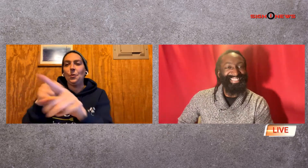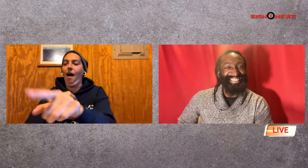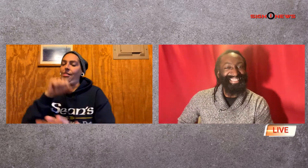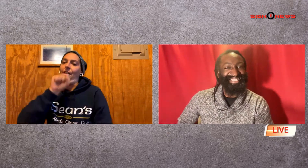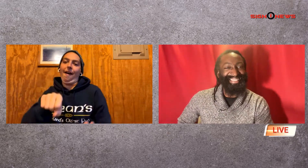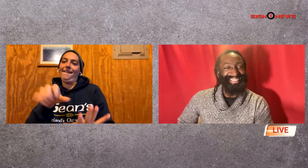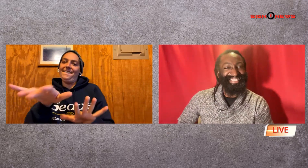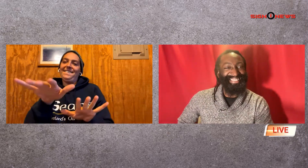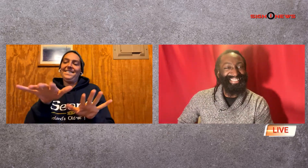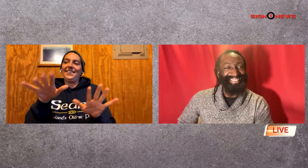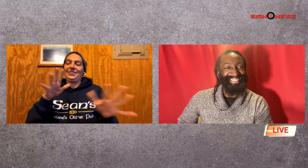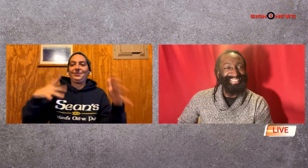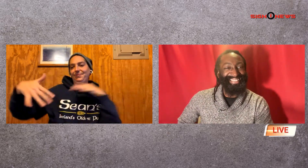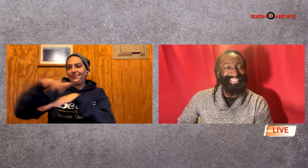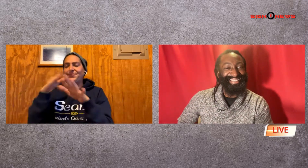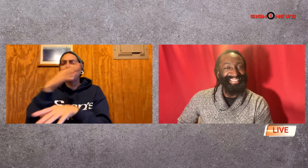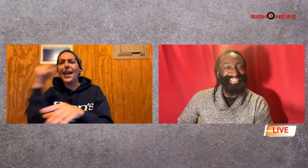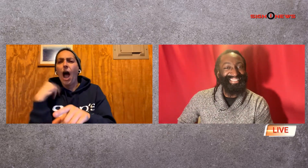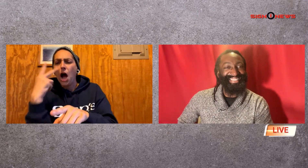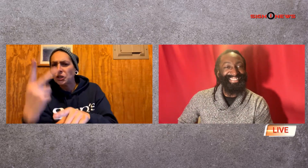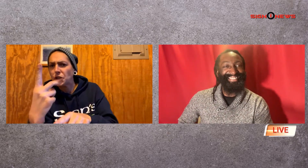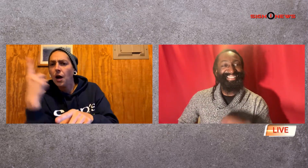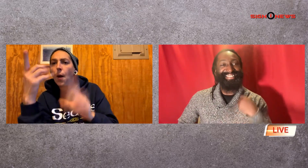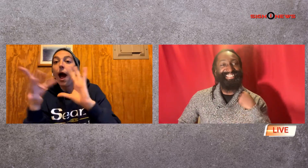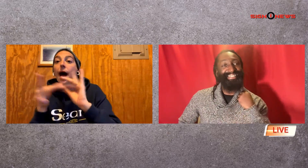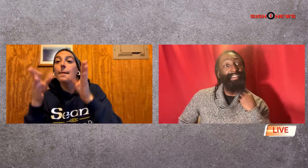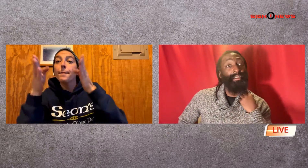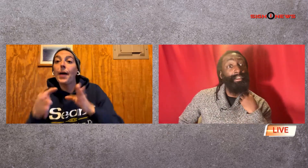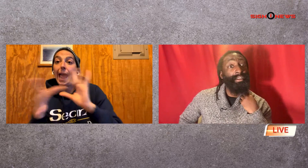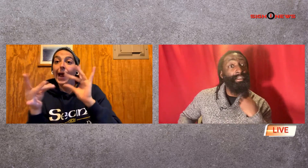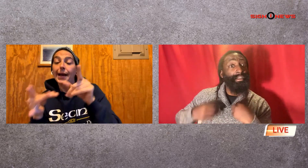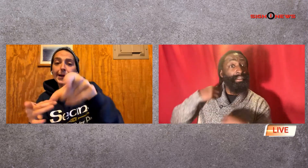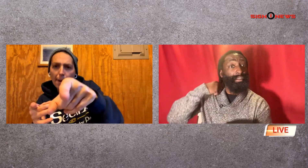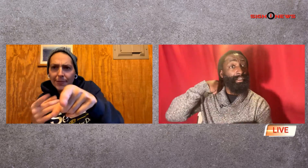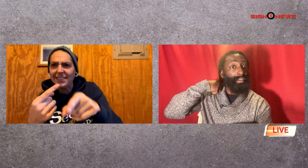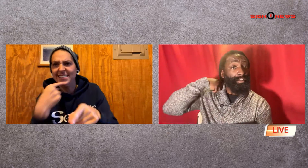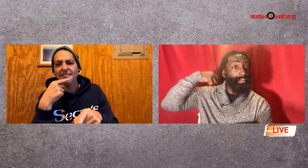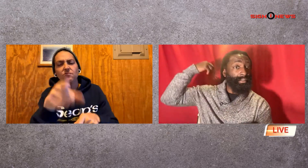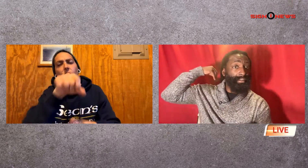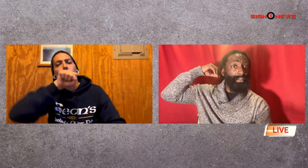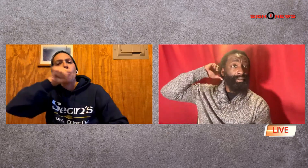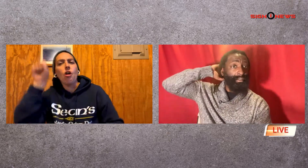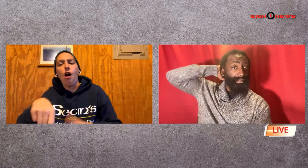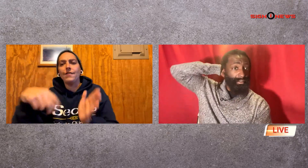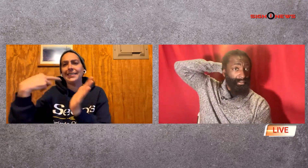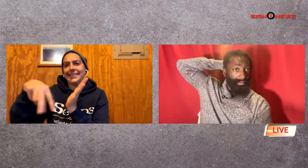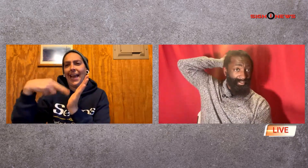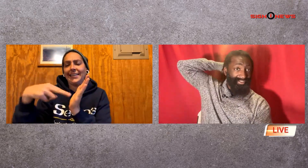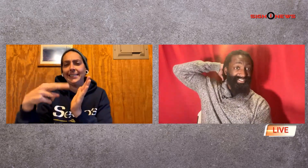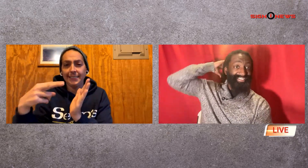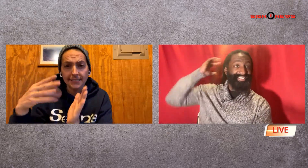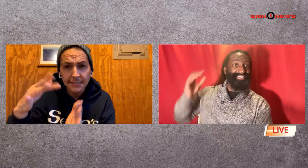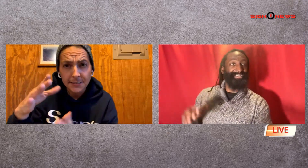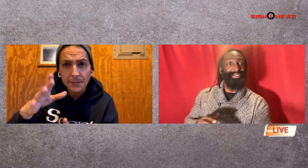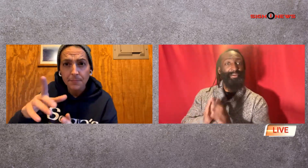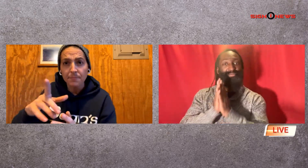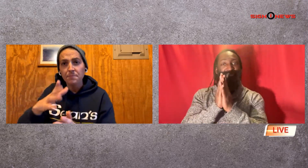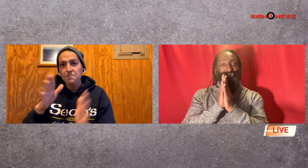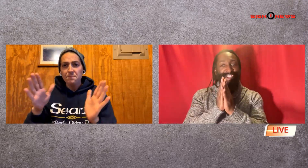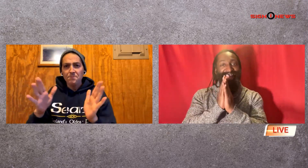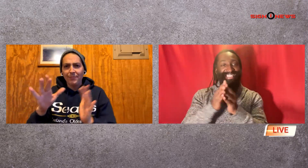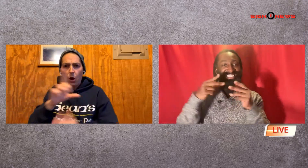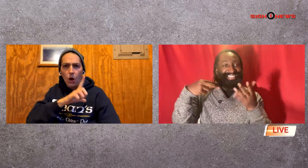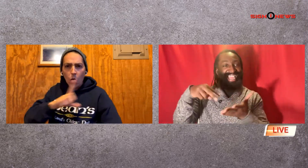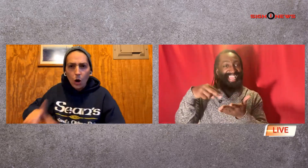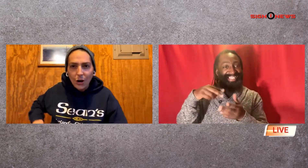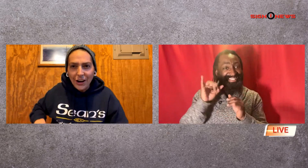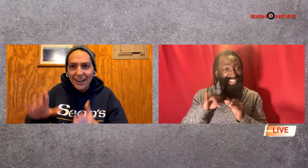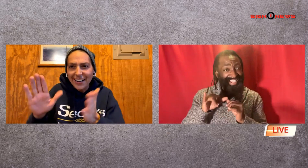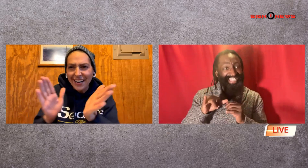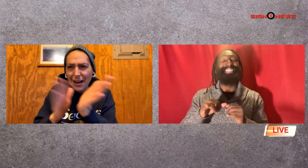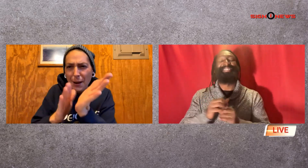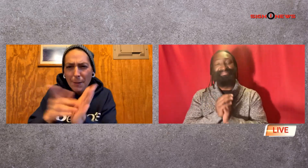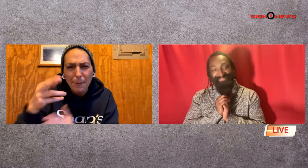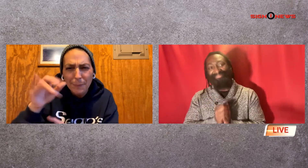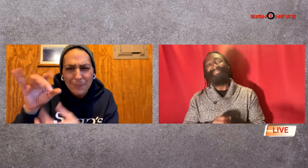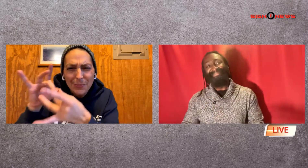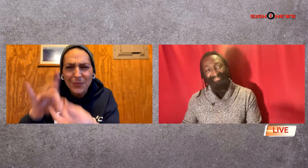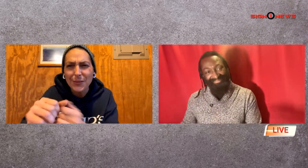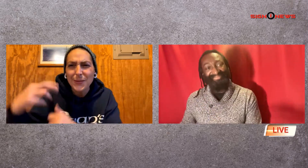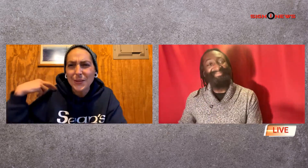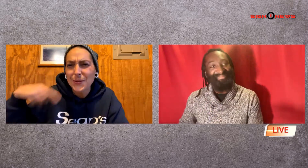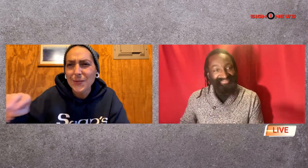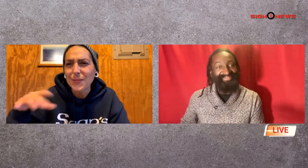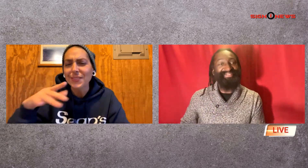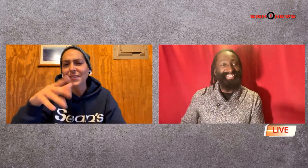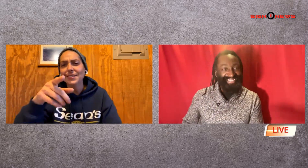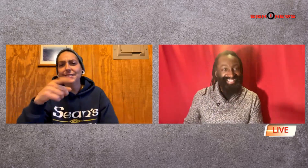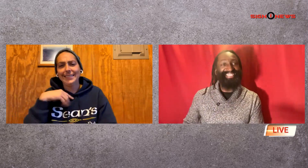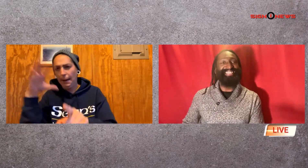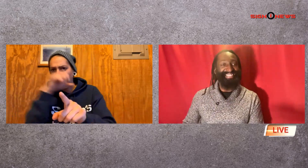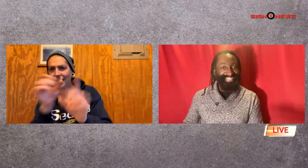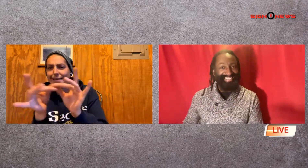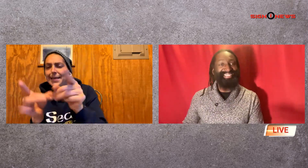I love that and I saw somebody made a comment said that they love dance it's like a religion